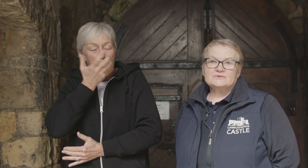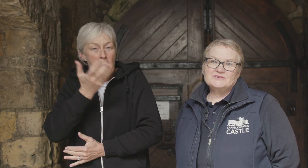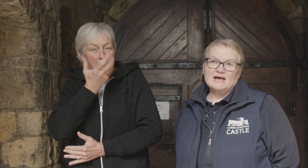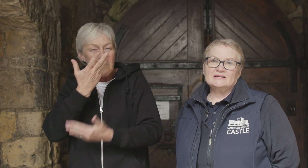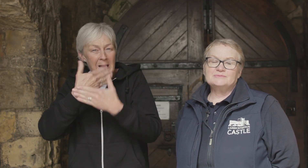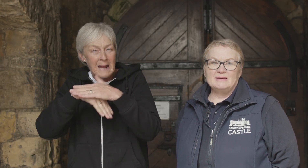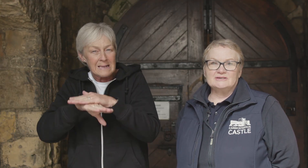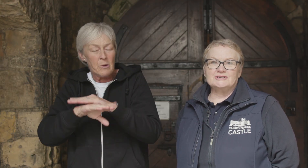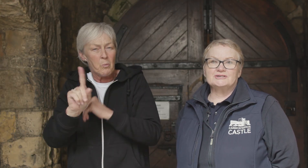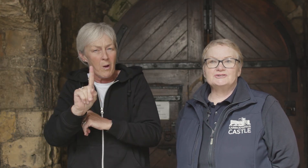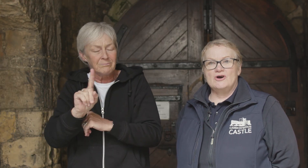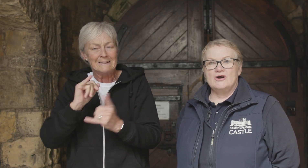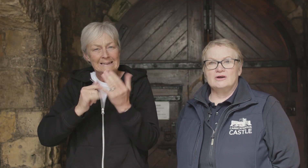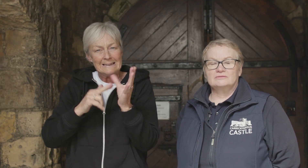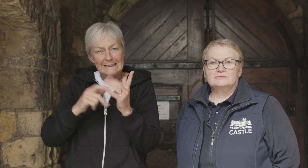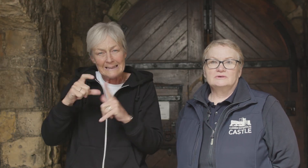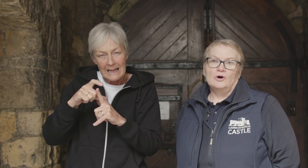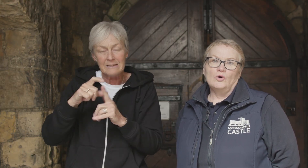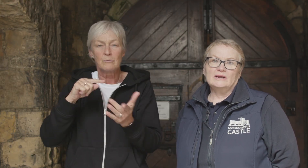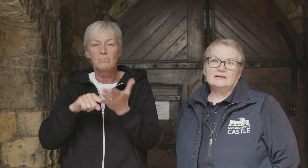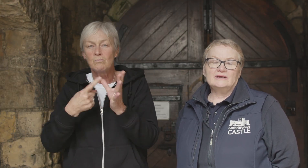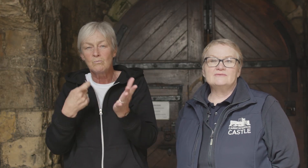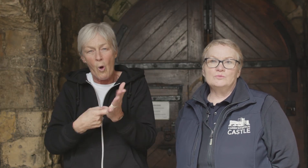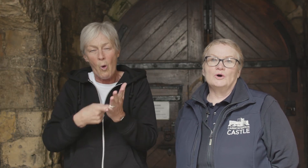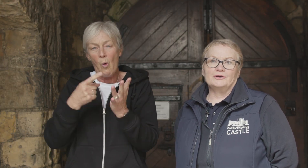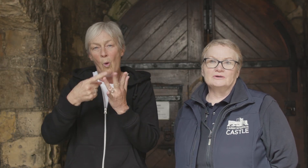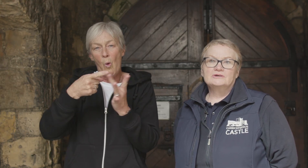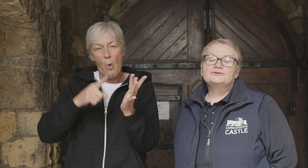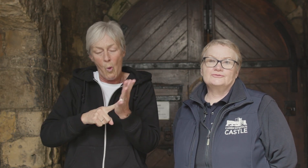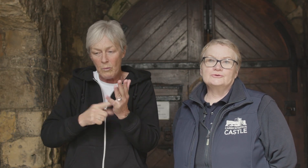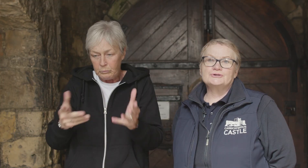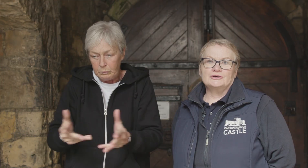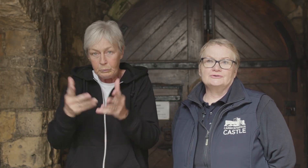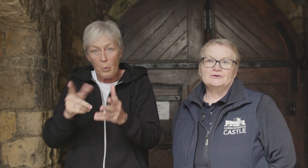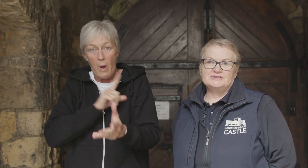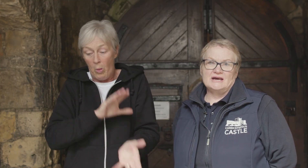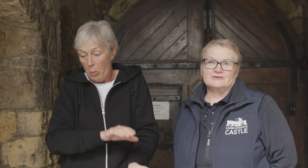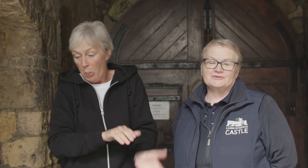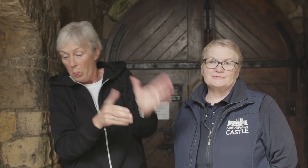sand, pitch, tar, oil, even water to throw down on attackers.